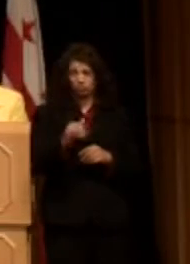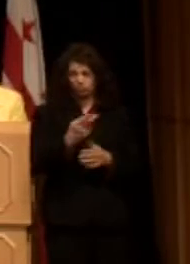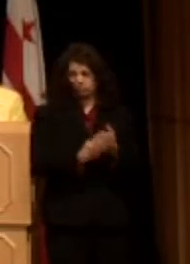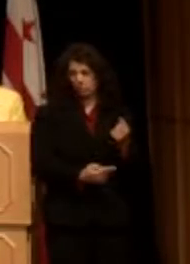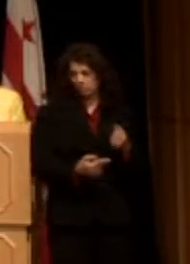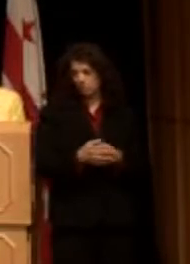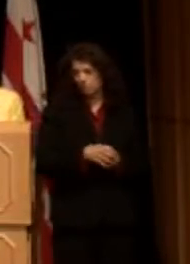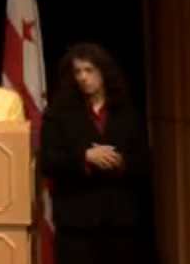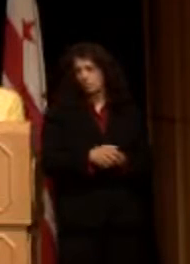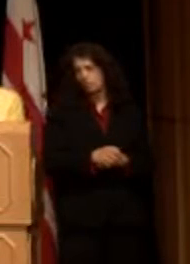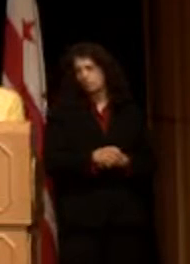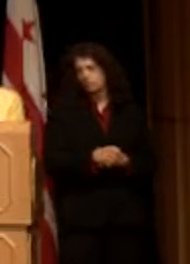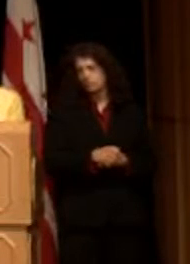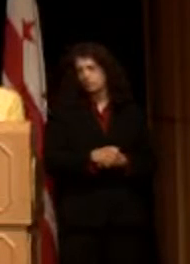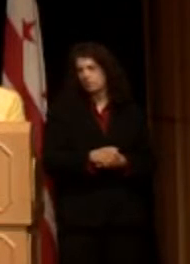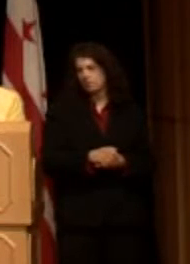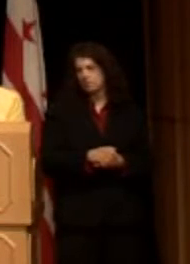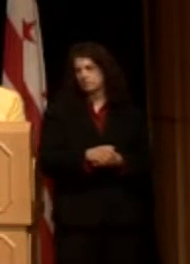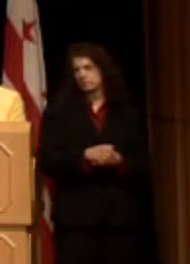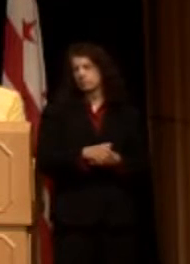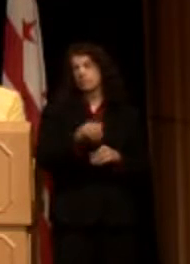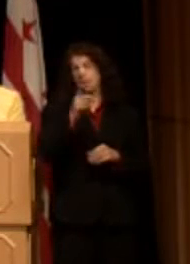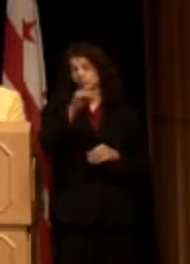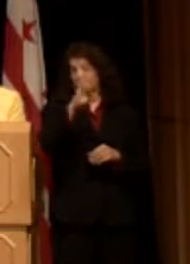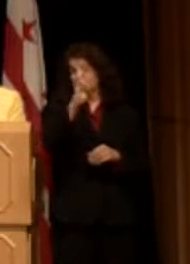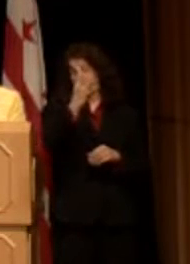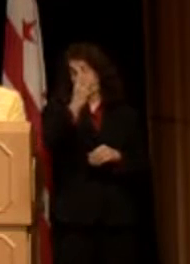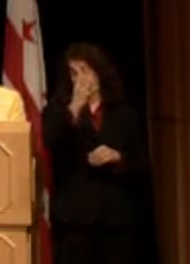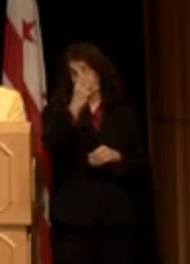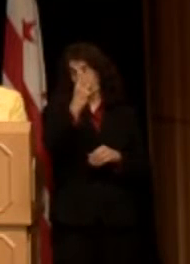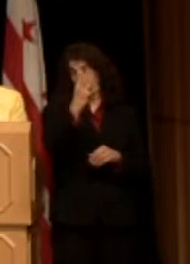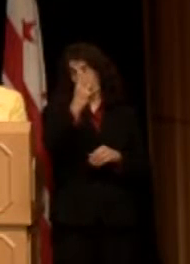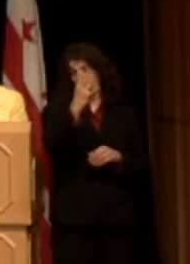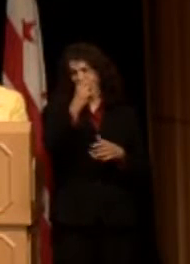A REQUEST FOR APPLICATIONS UNDER ITS SINGLE FAMILY RESIDENTIAL